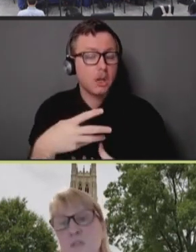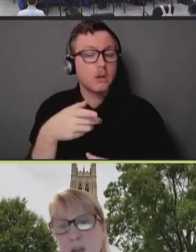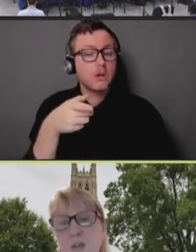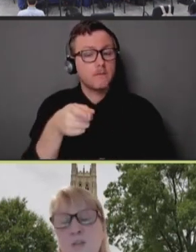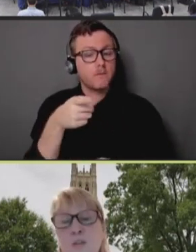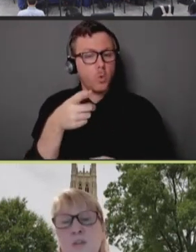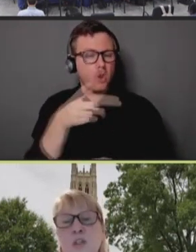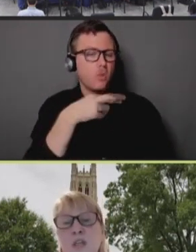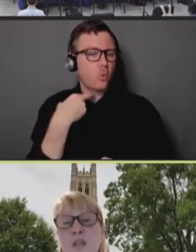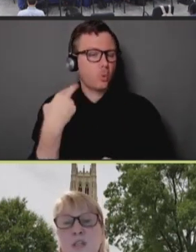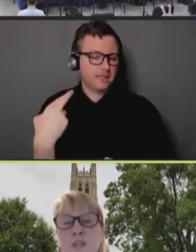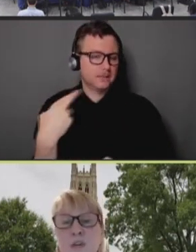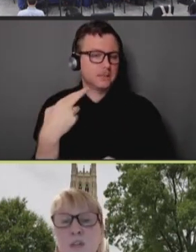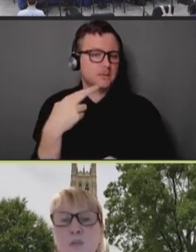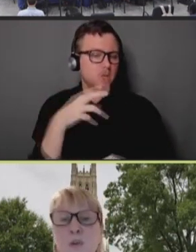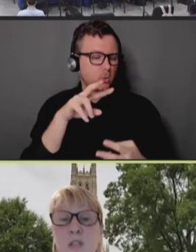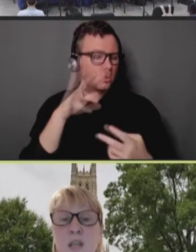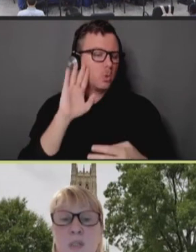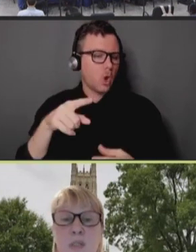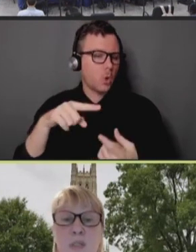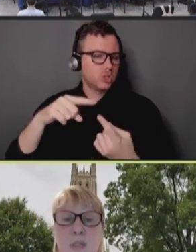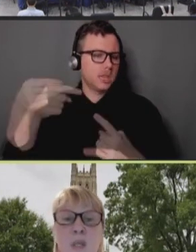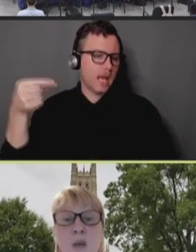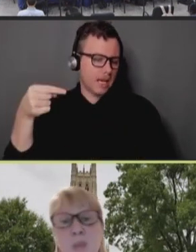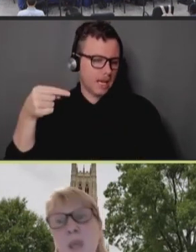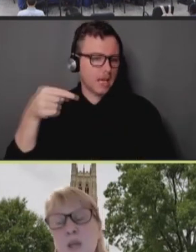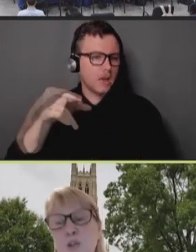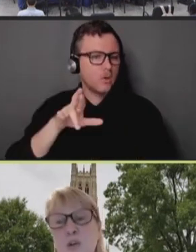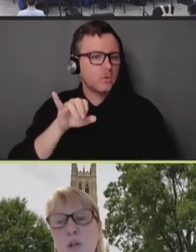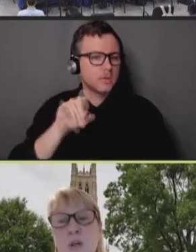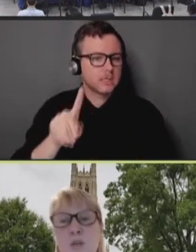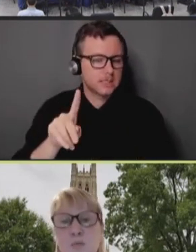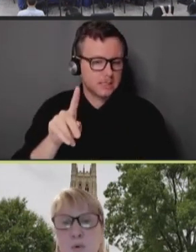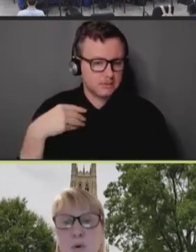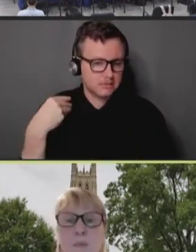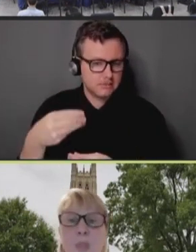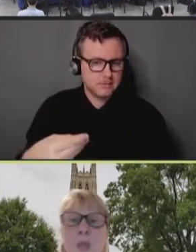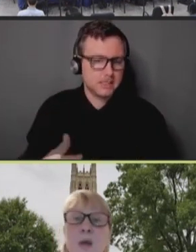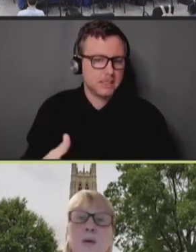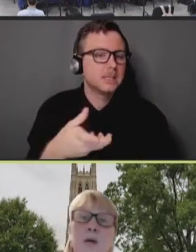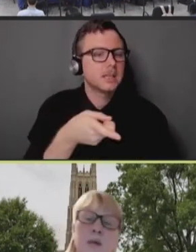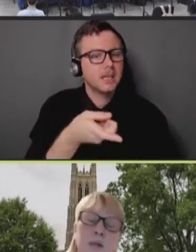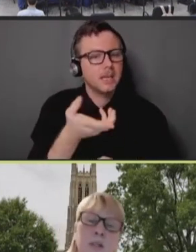Genetic risk factor for Alzheimer's disease may actually work on.